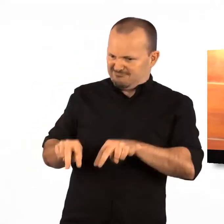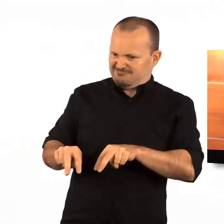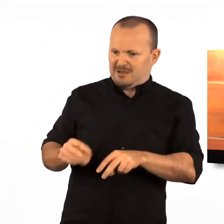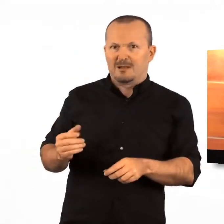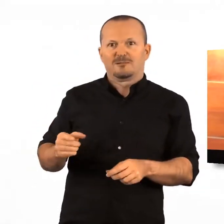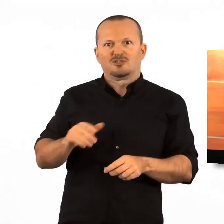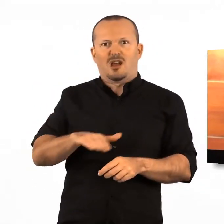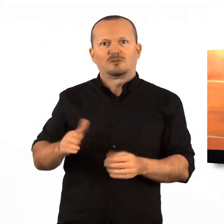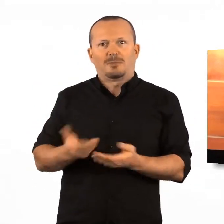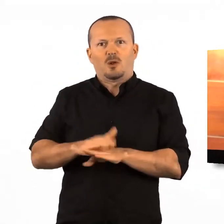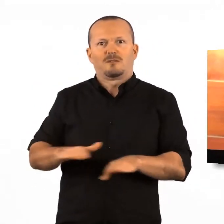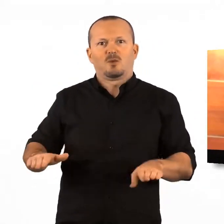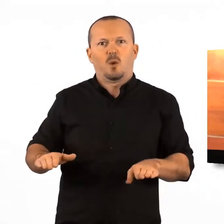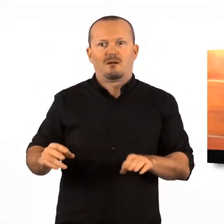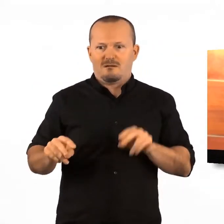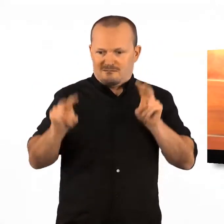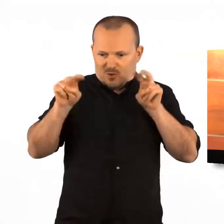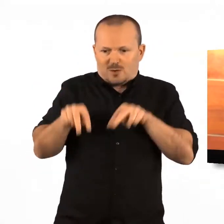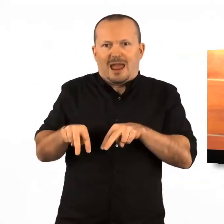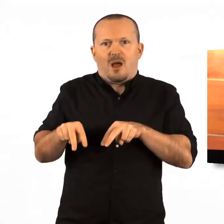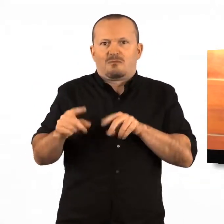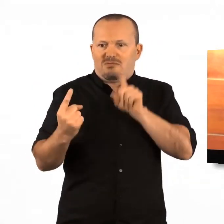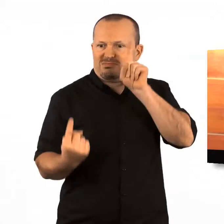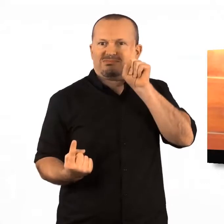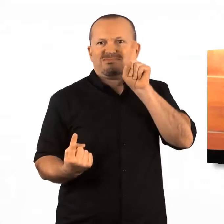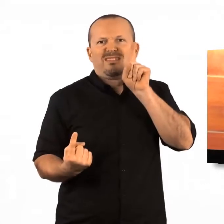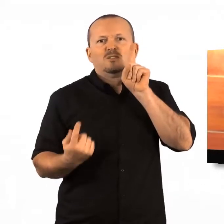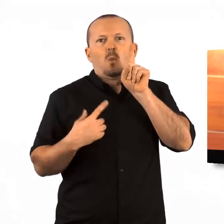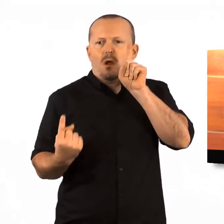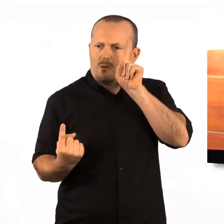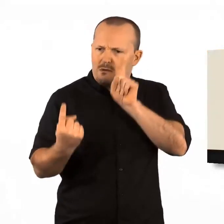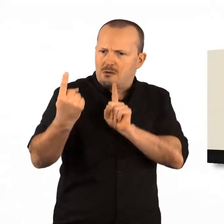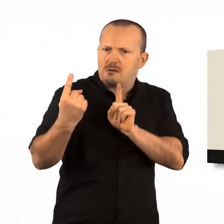down here playing on the floor. I want to be down low face to face with them so I can